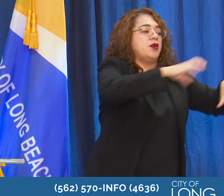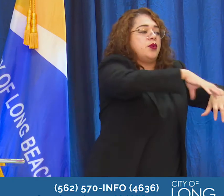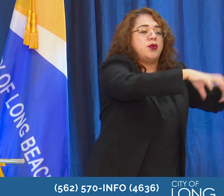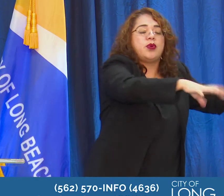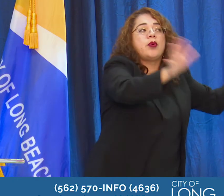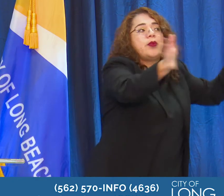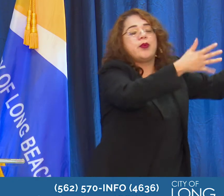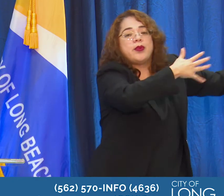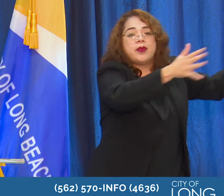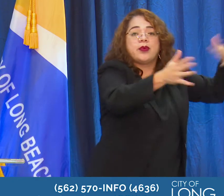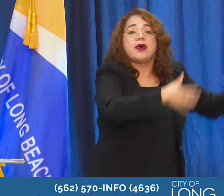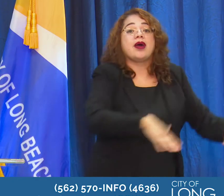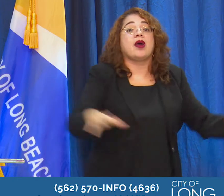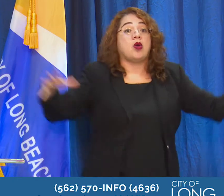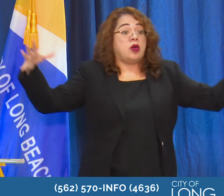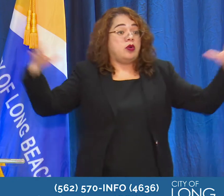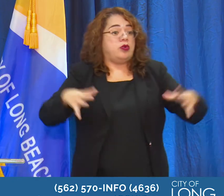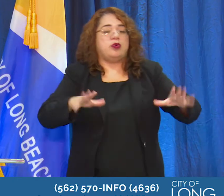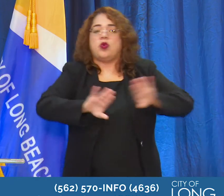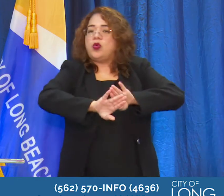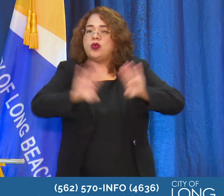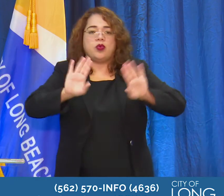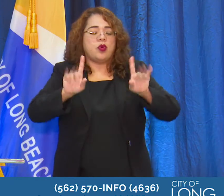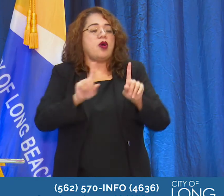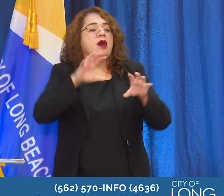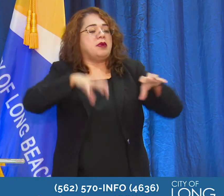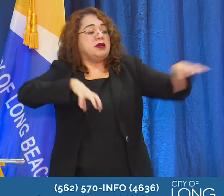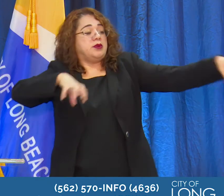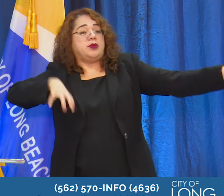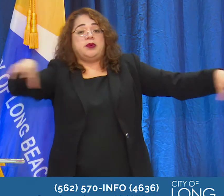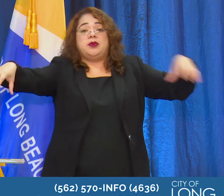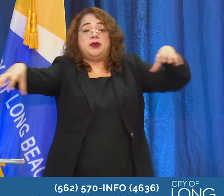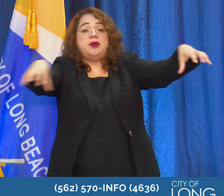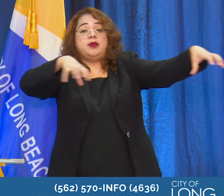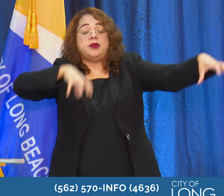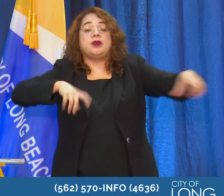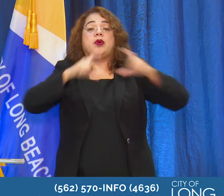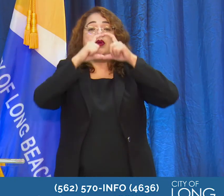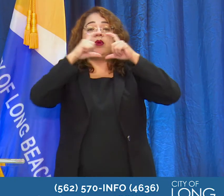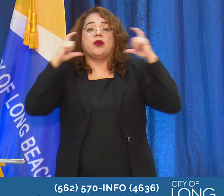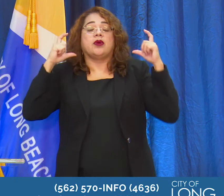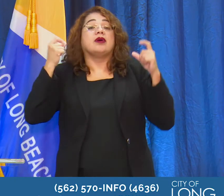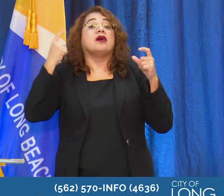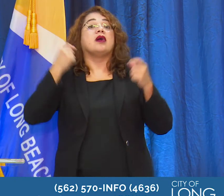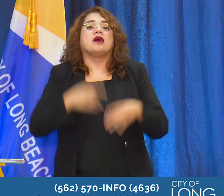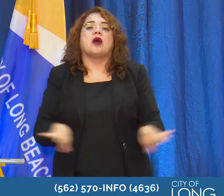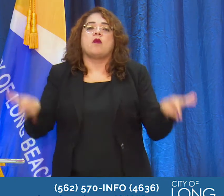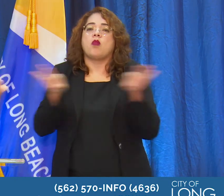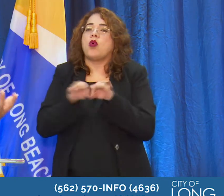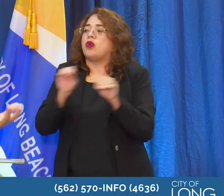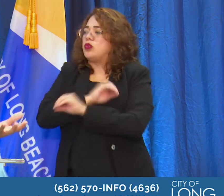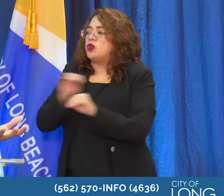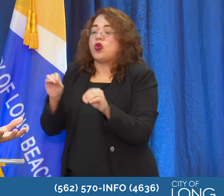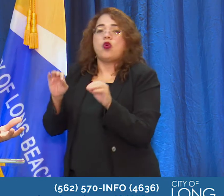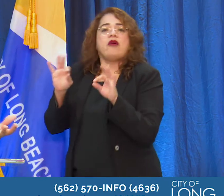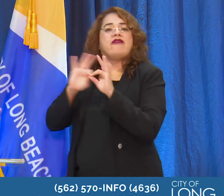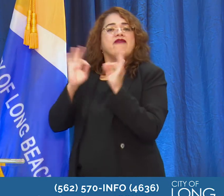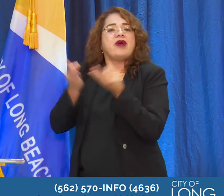washing their hands, not having gatherings in general, all of those things, the safer-at-home orders,